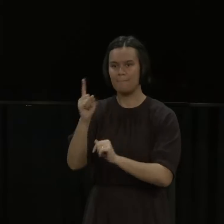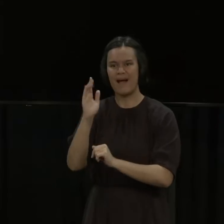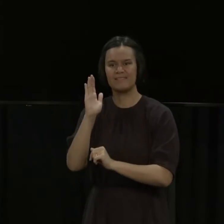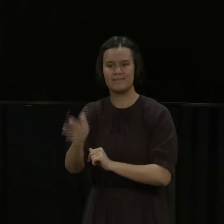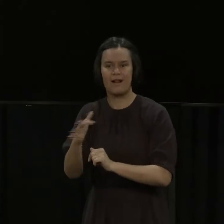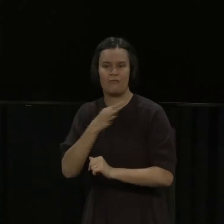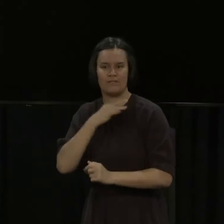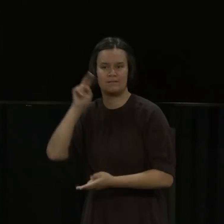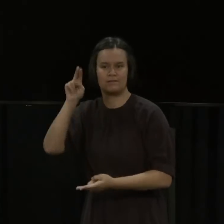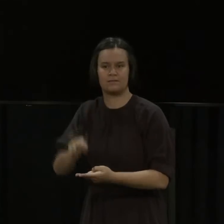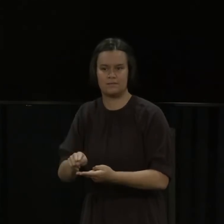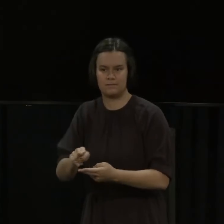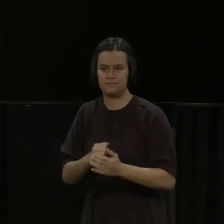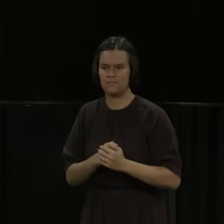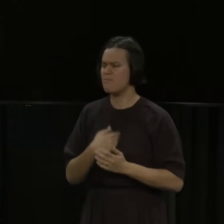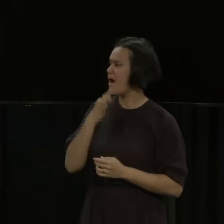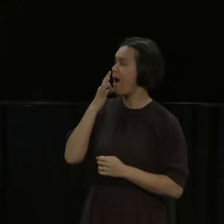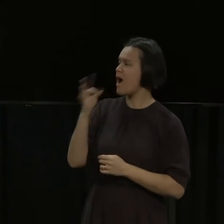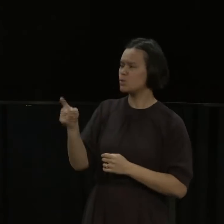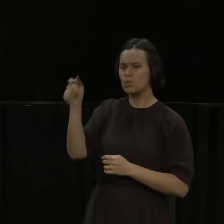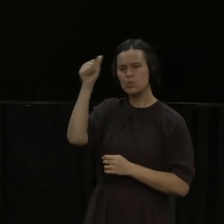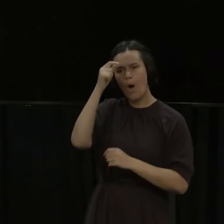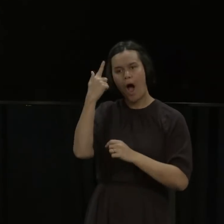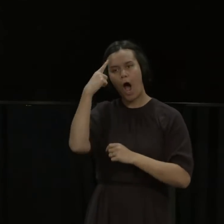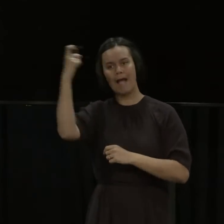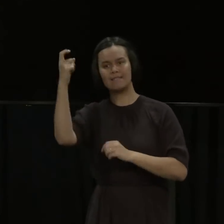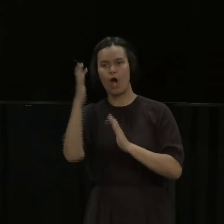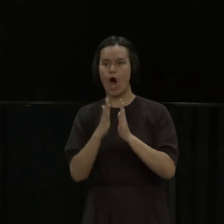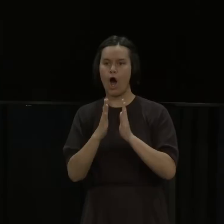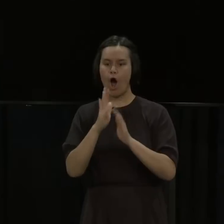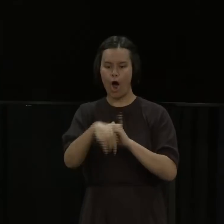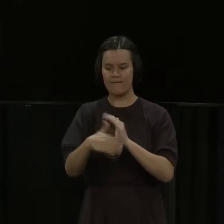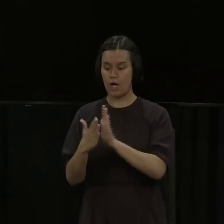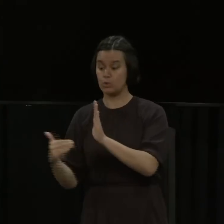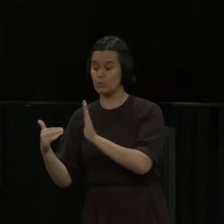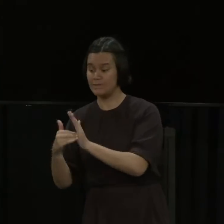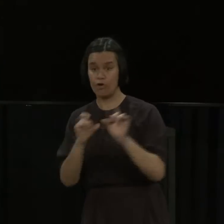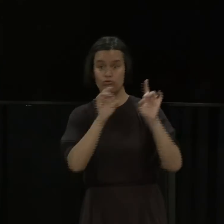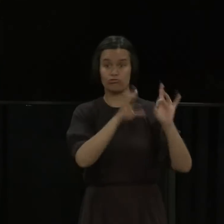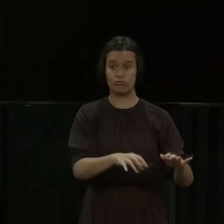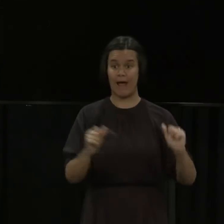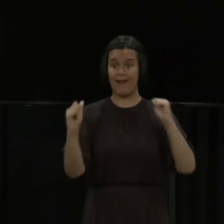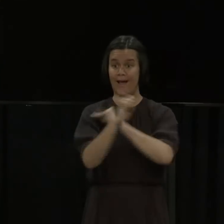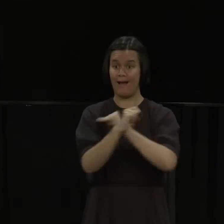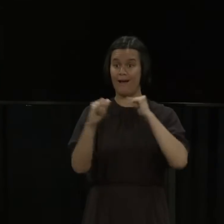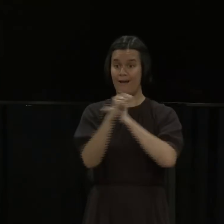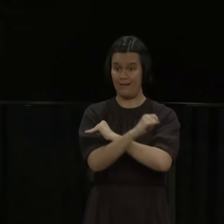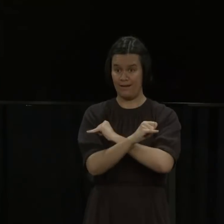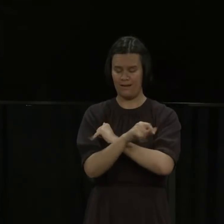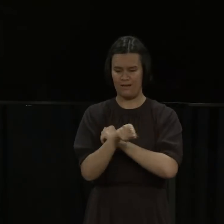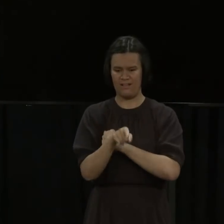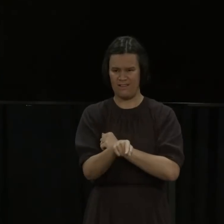group of people. Chevron Mac if they are in the